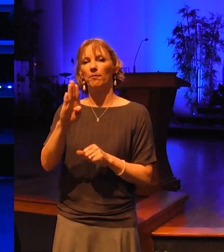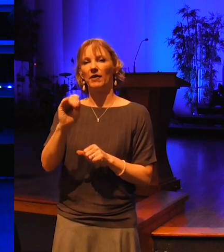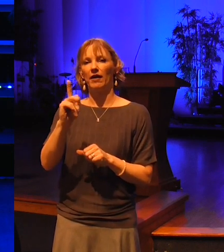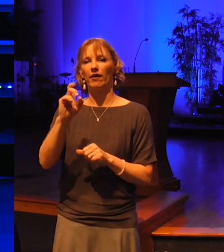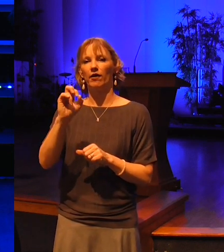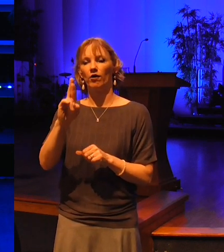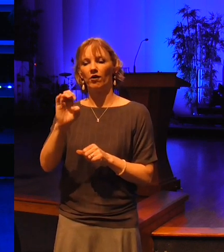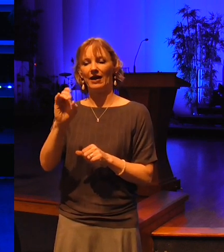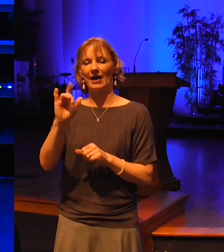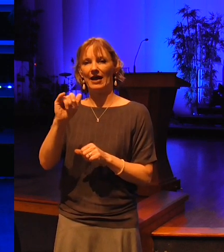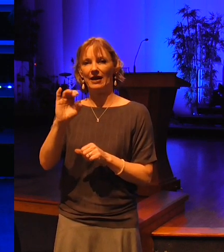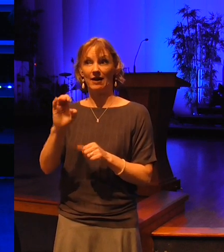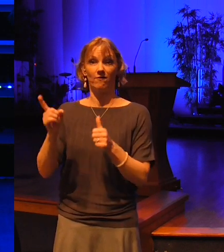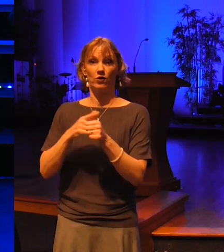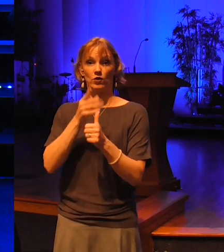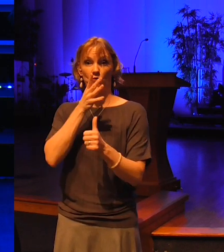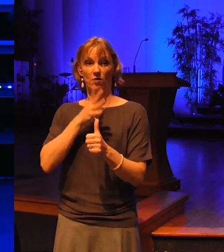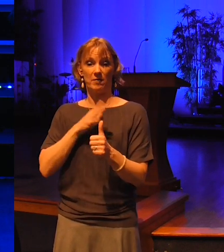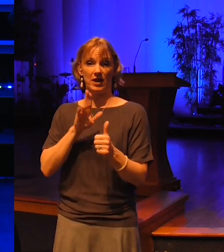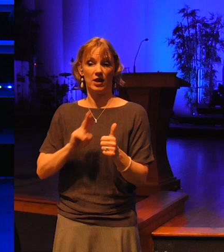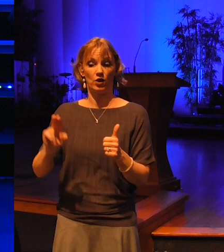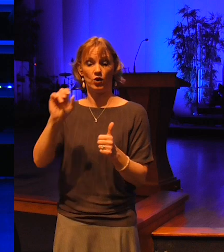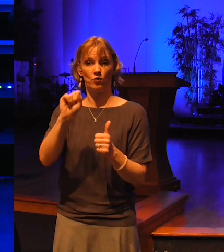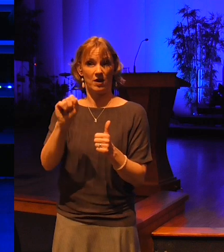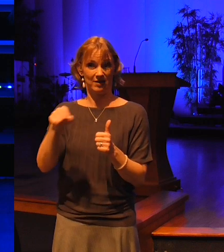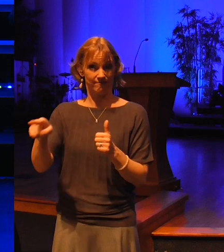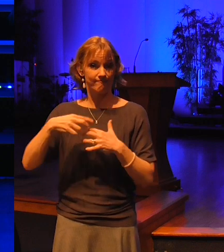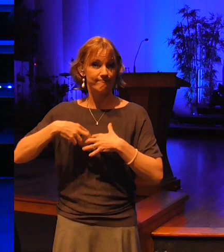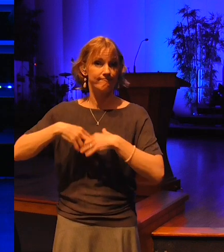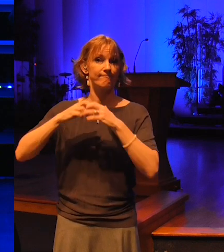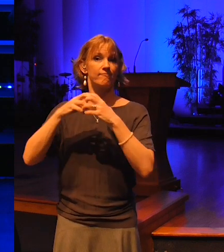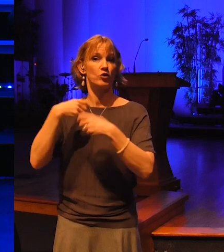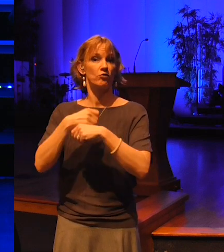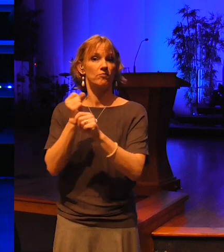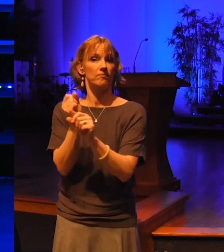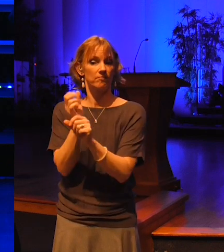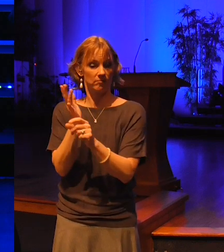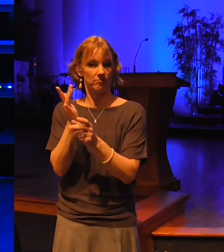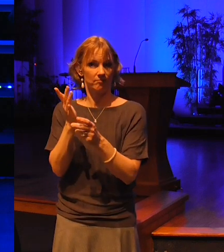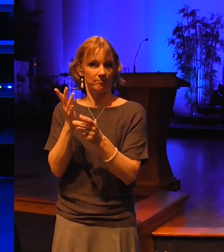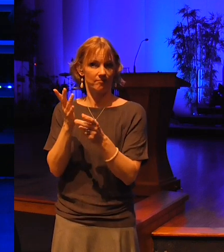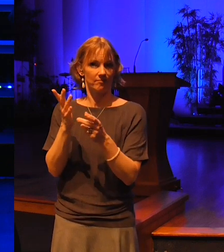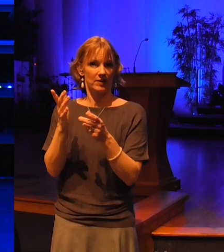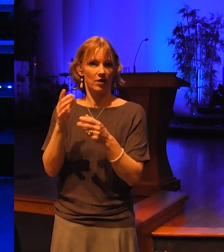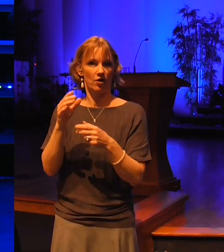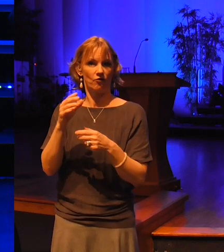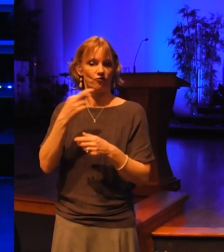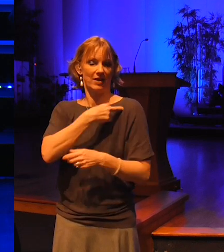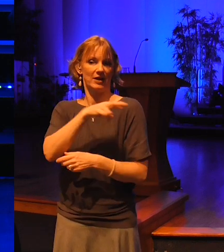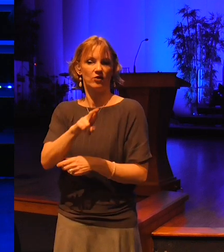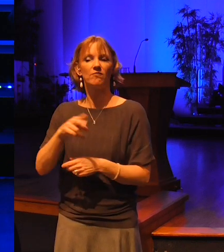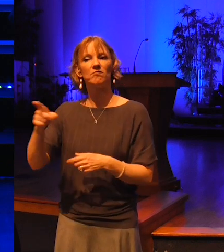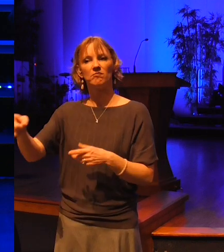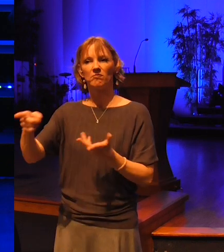States to form a religion she was pretty rigid and a little too fundamental for my spiritual